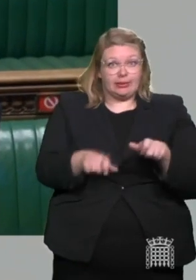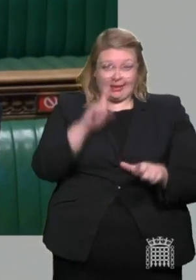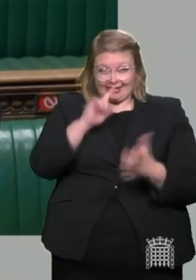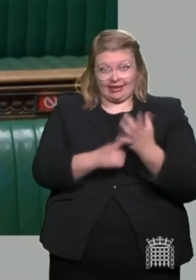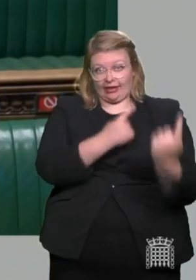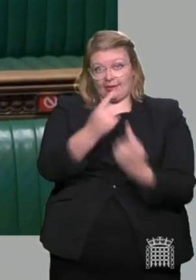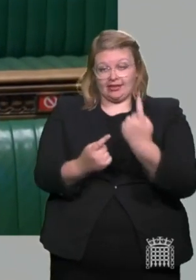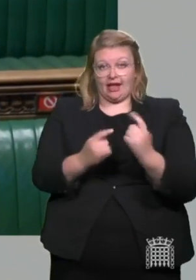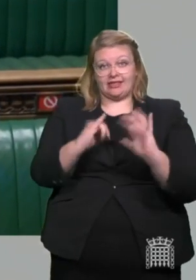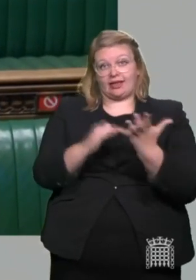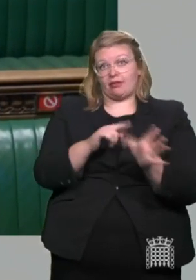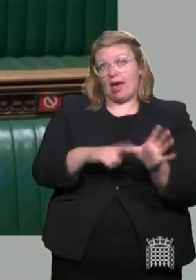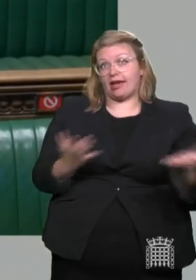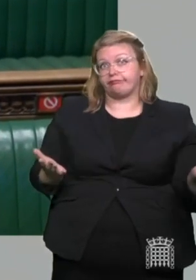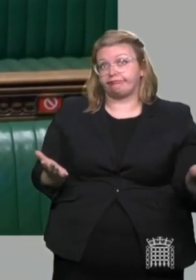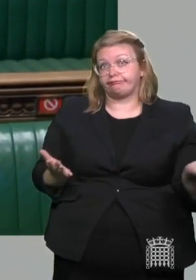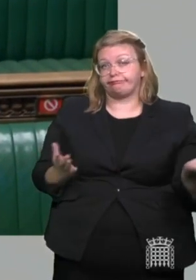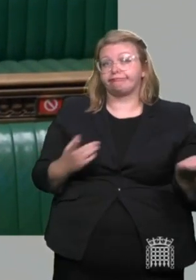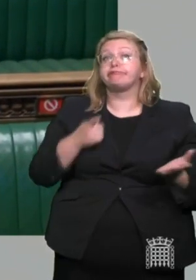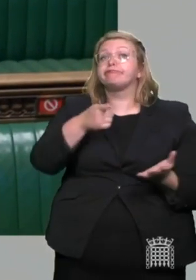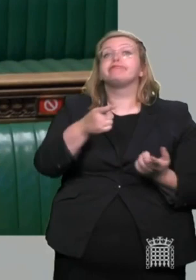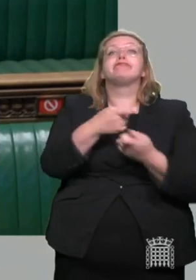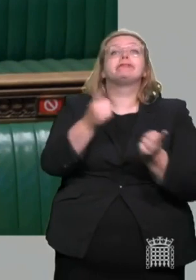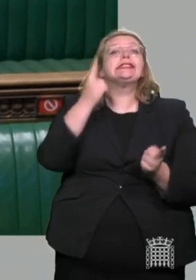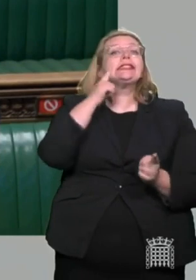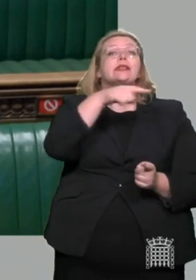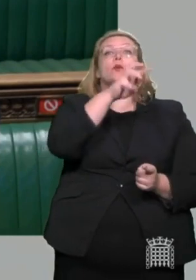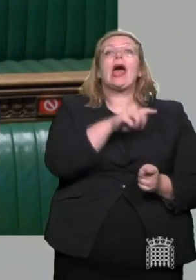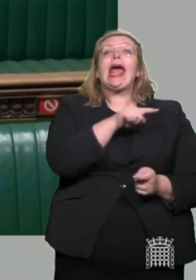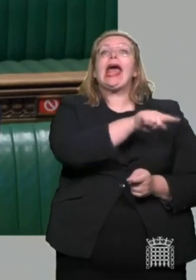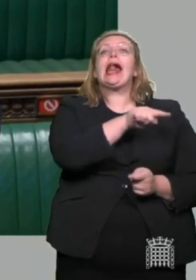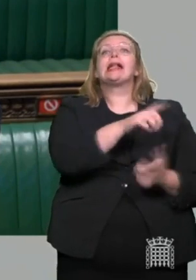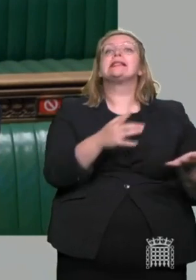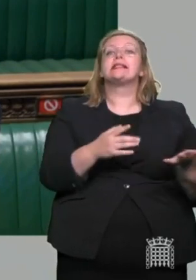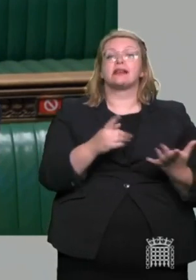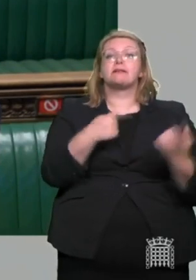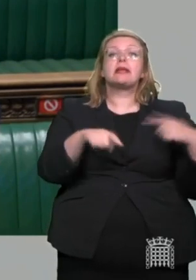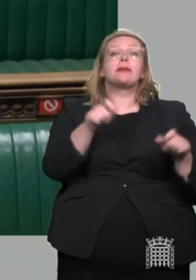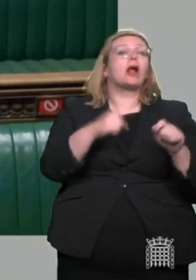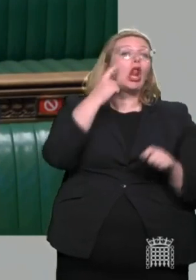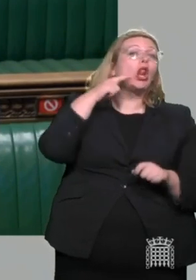When they look at what is happening in Wales, they have a chance to make a choice between,